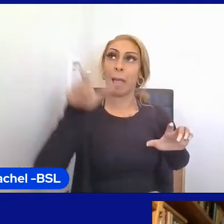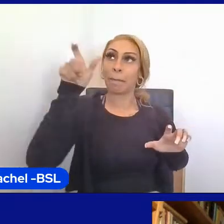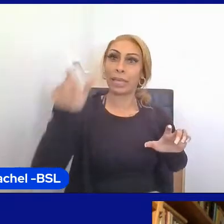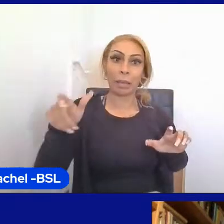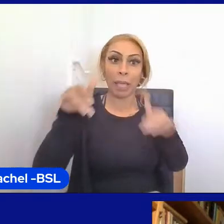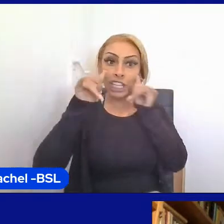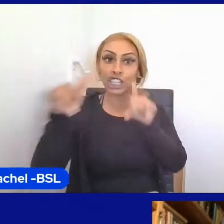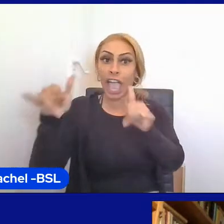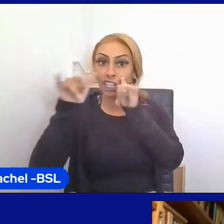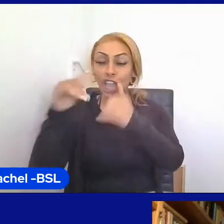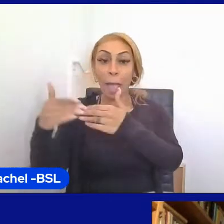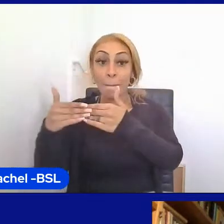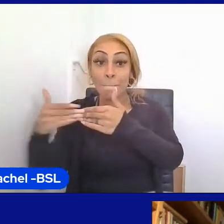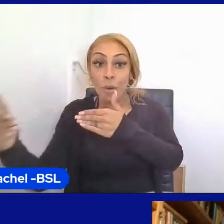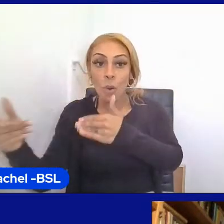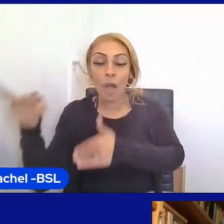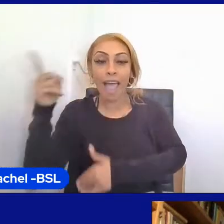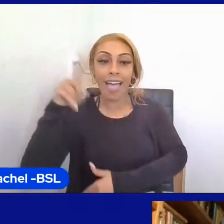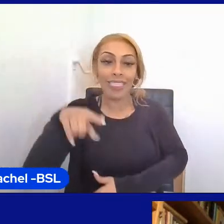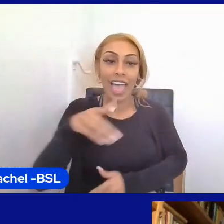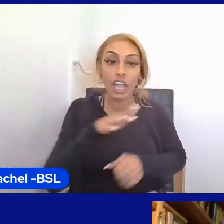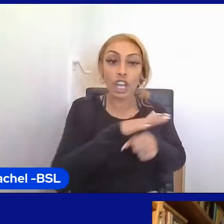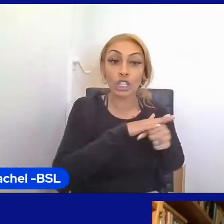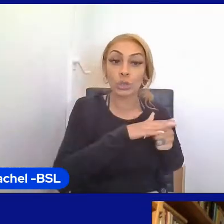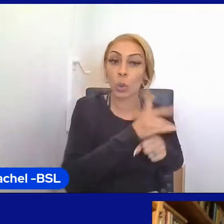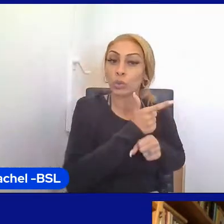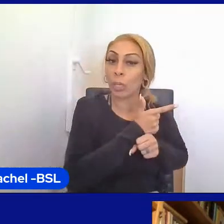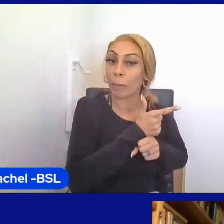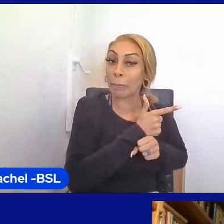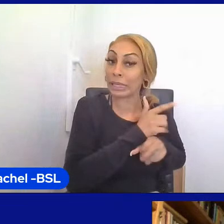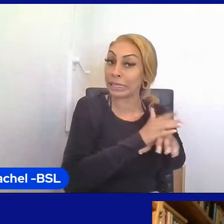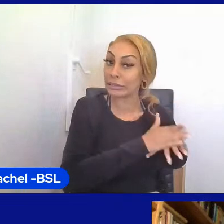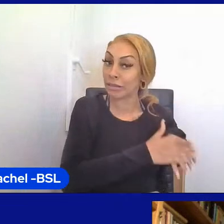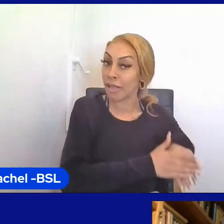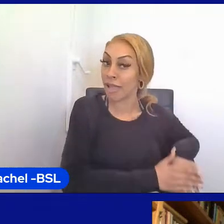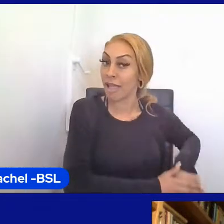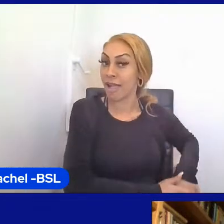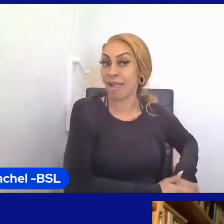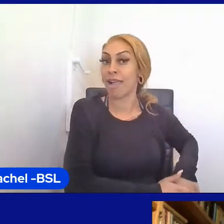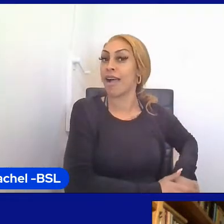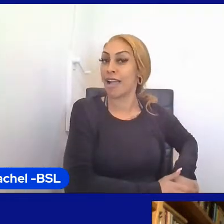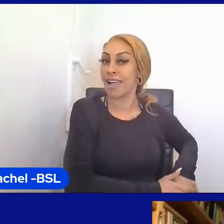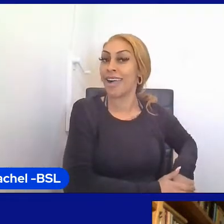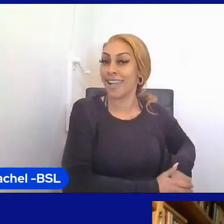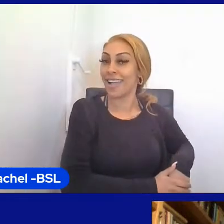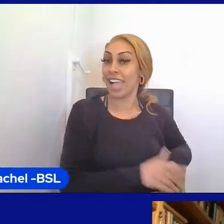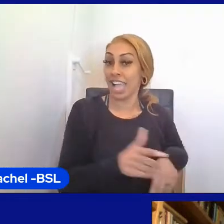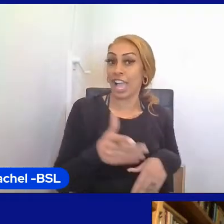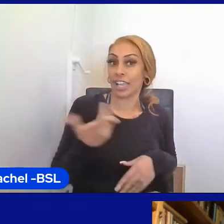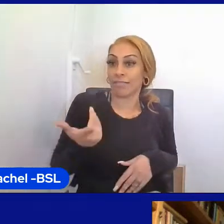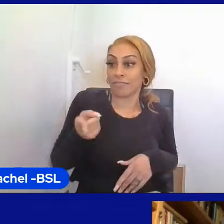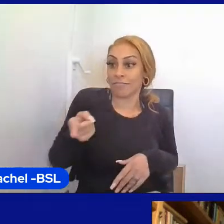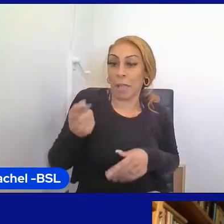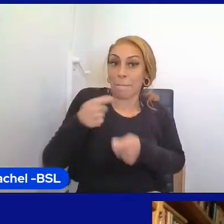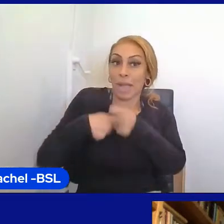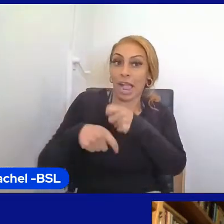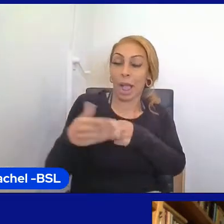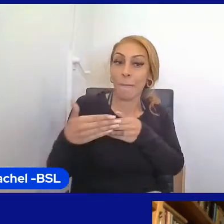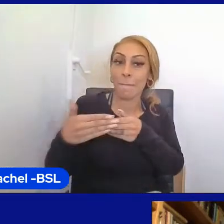more than ever. We have a whole new kind of stories, and you can the people that make up our cities.